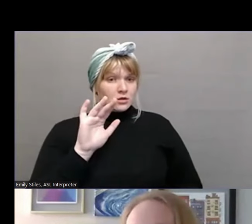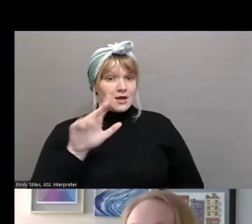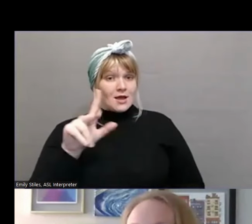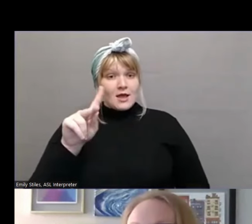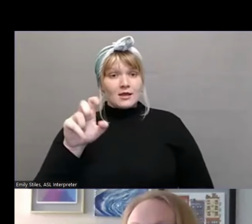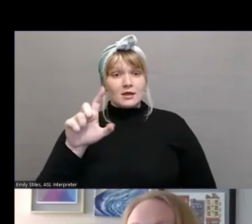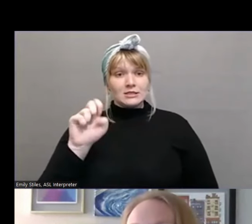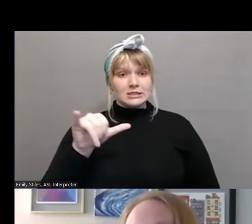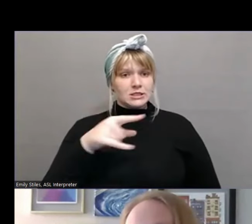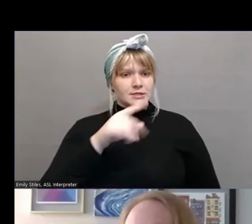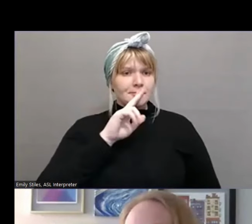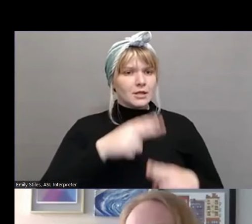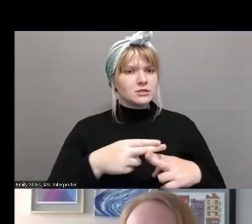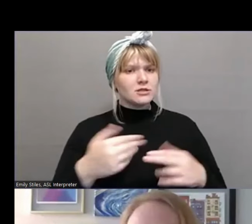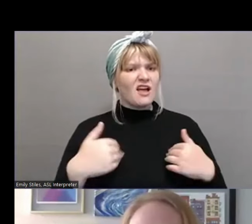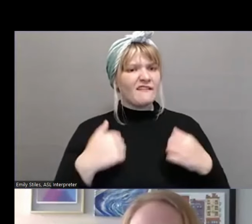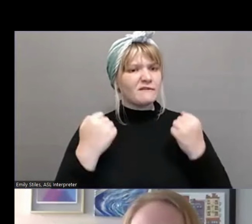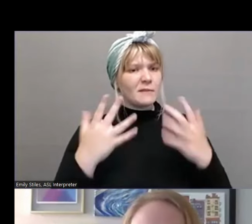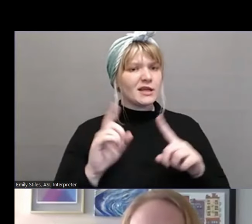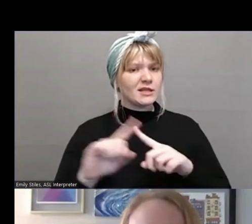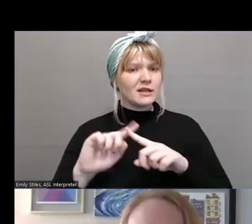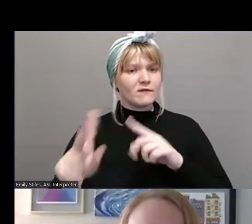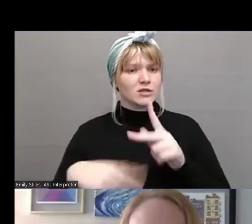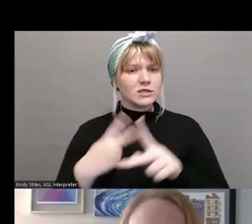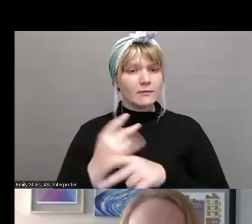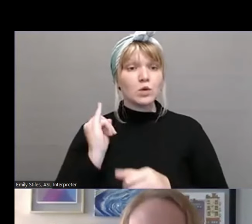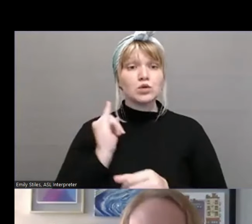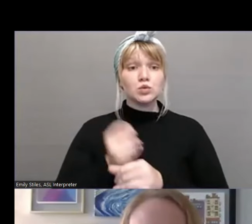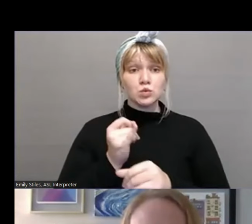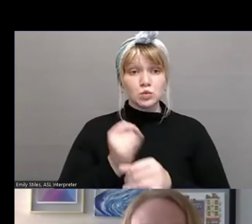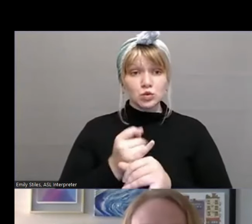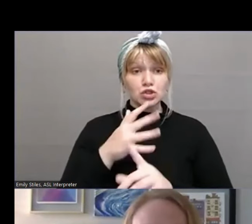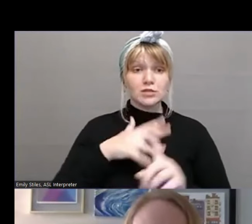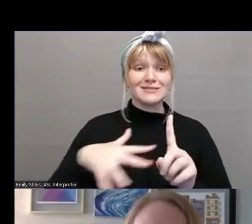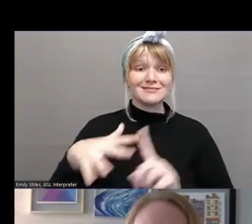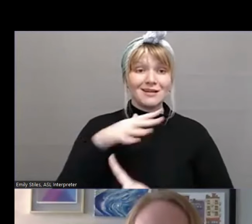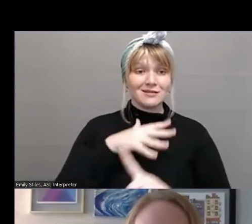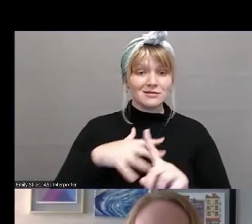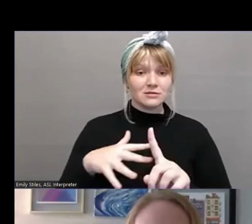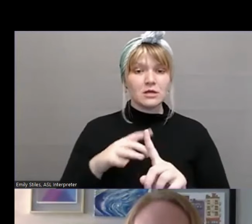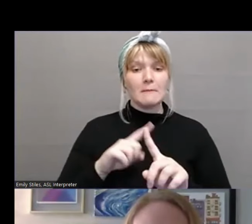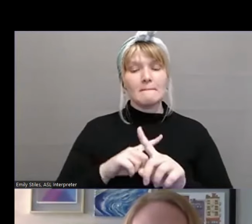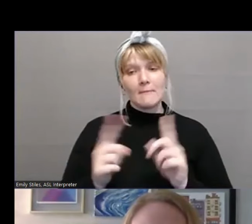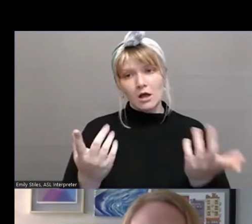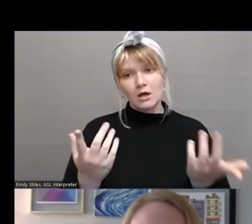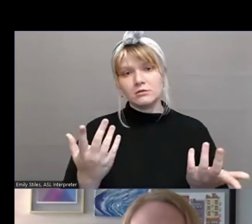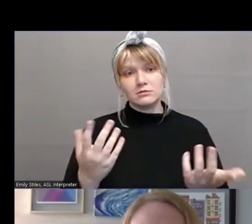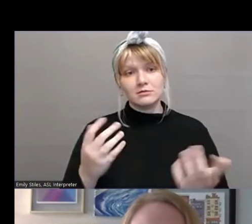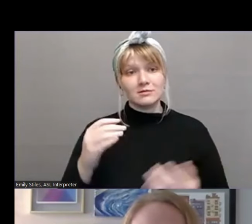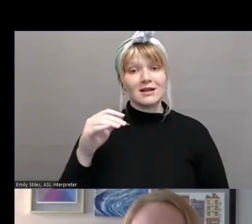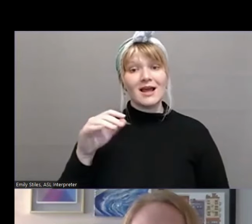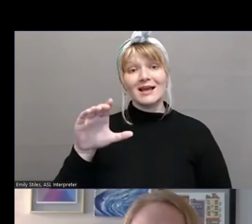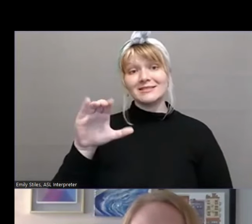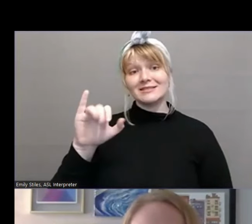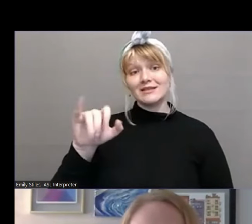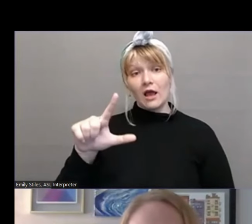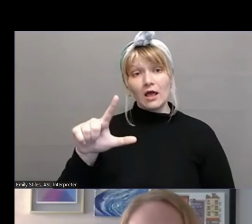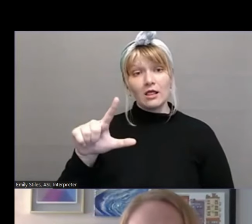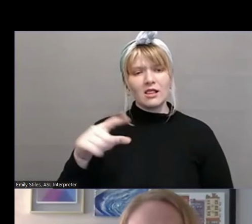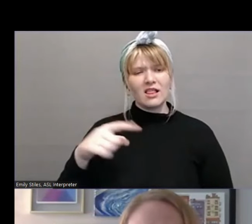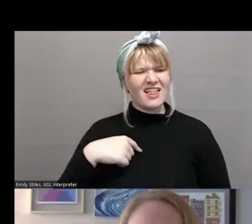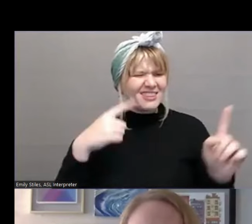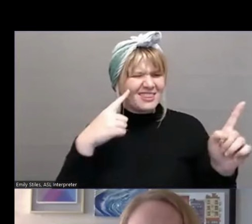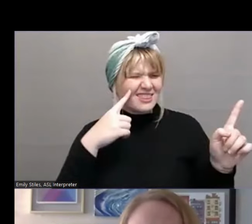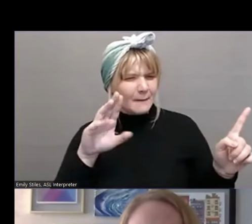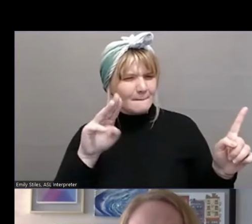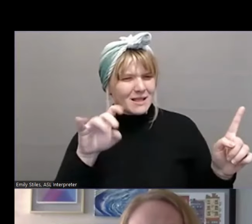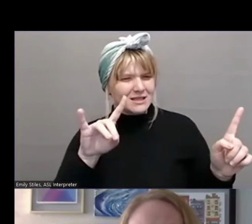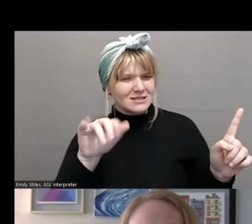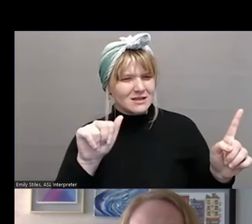but as an Independent Living Center, I think Melinda was touching on this, that we have